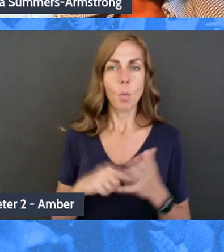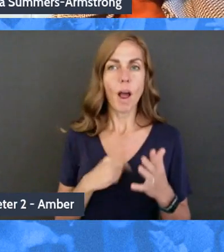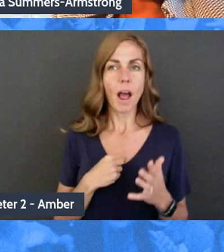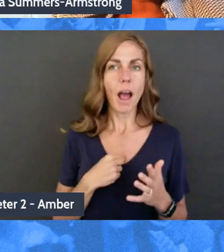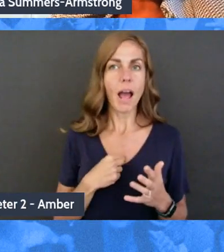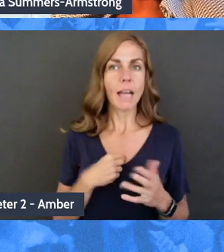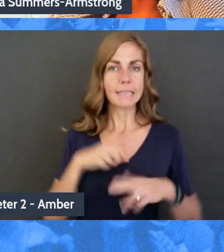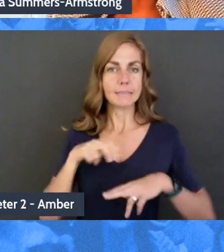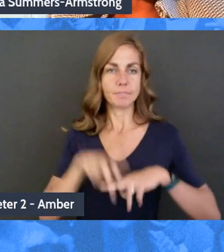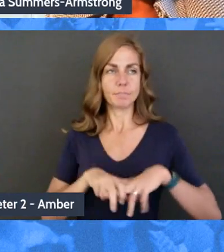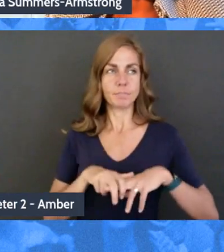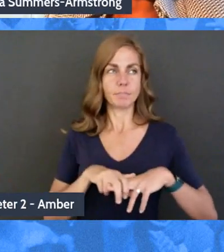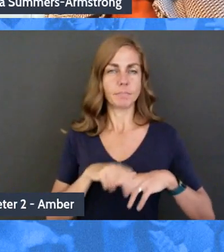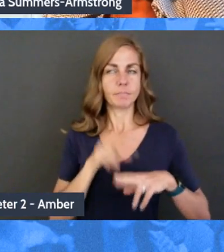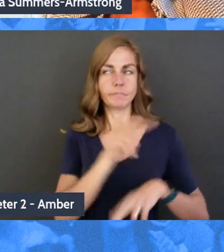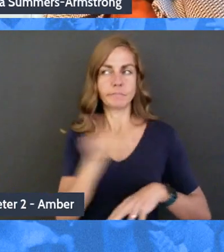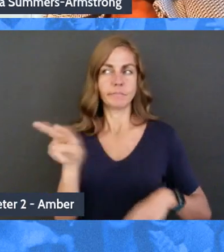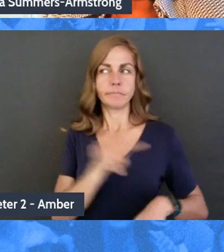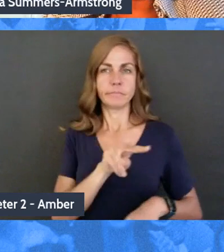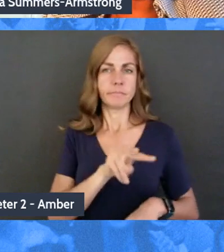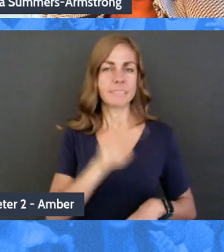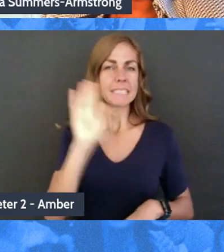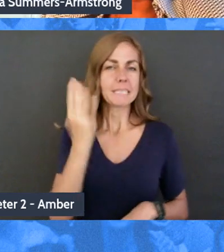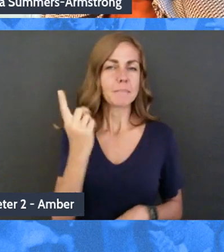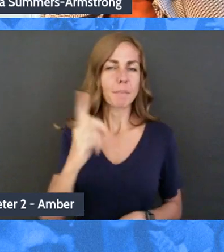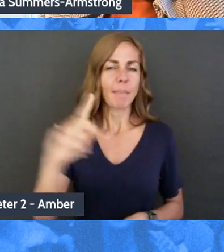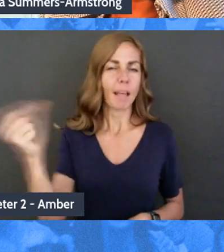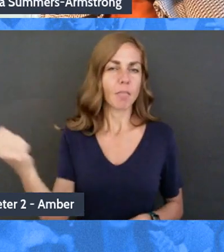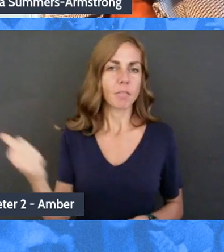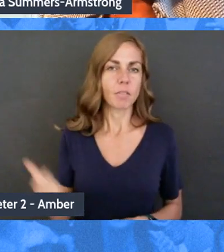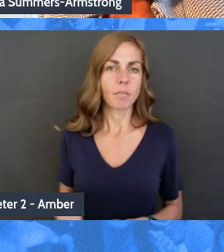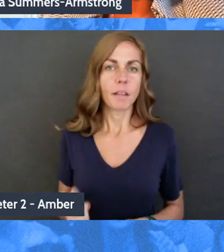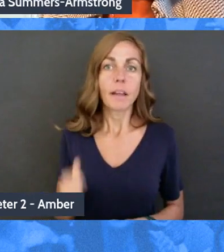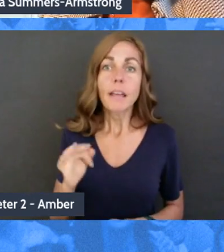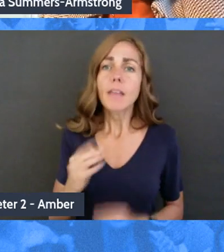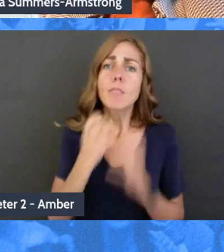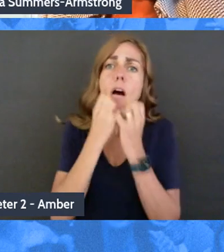If you care about babies and children in life,